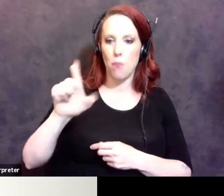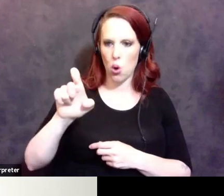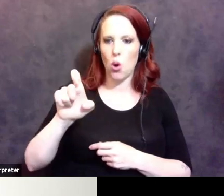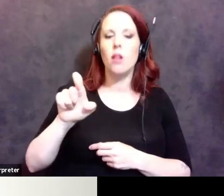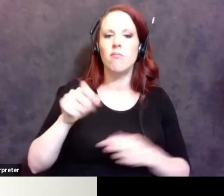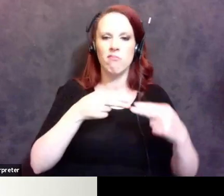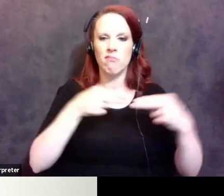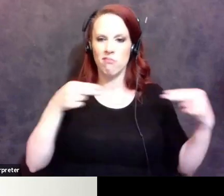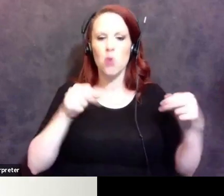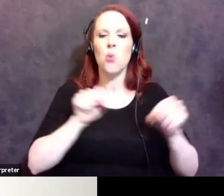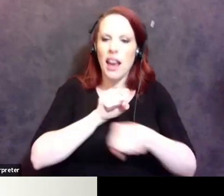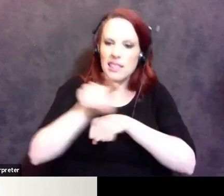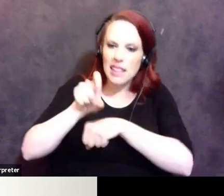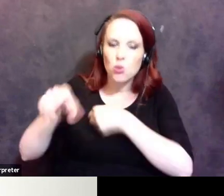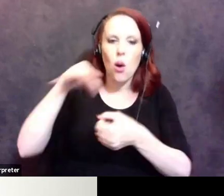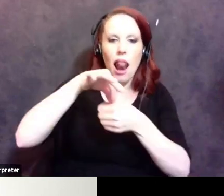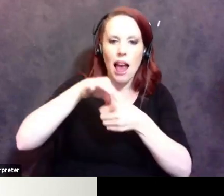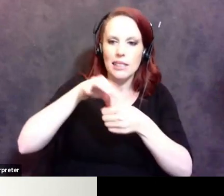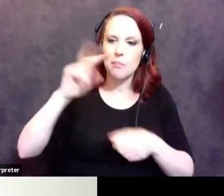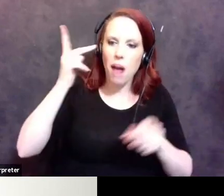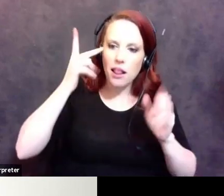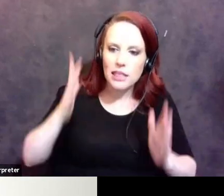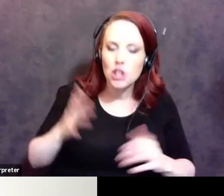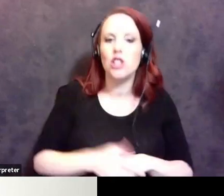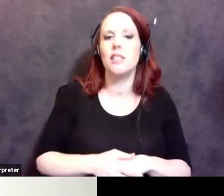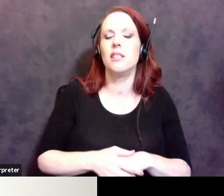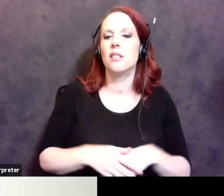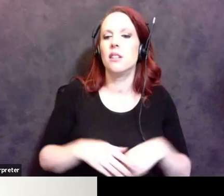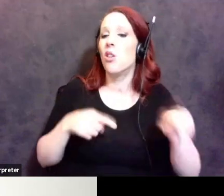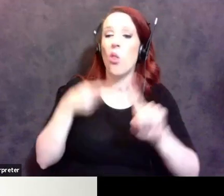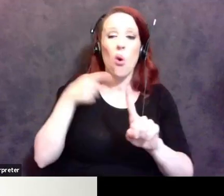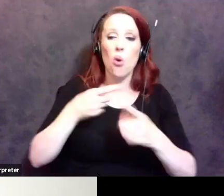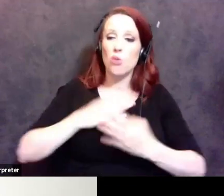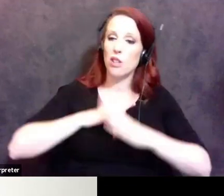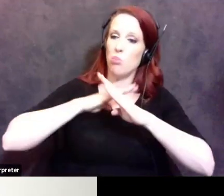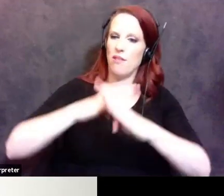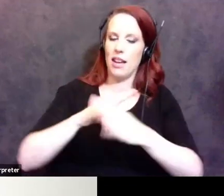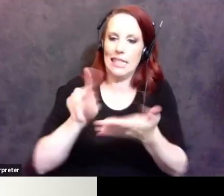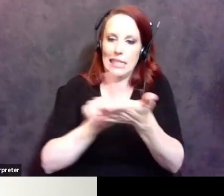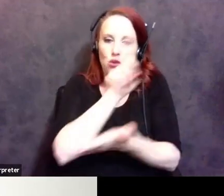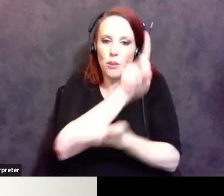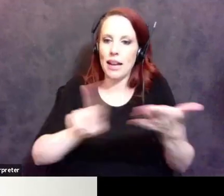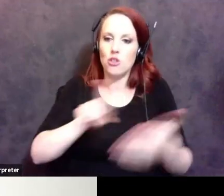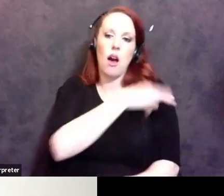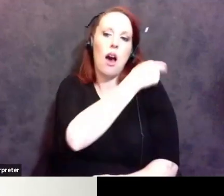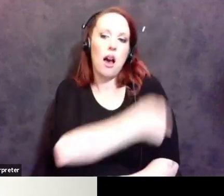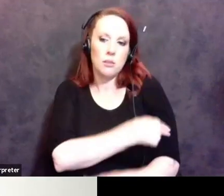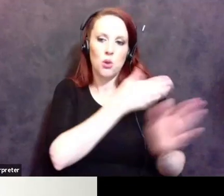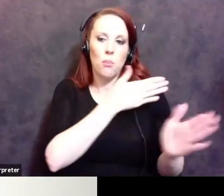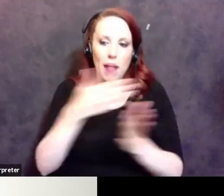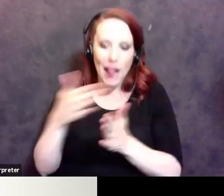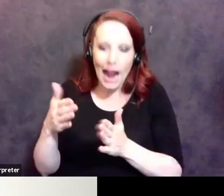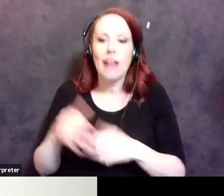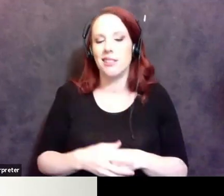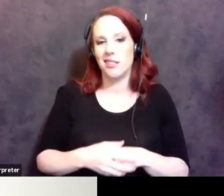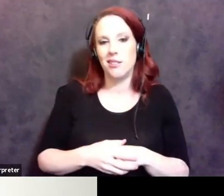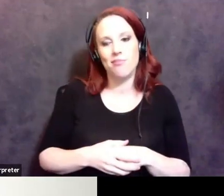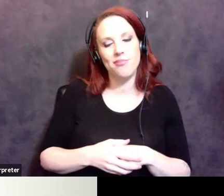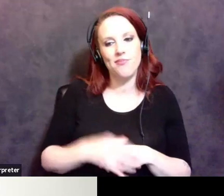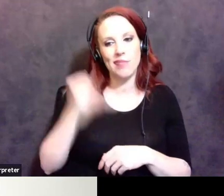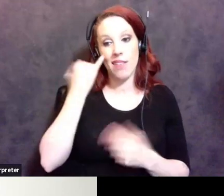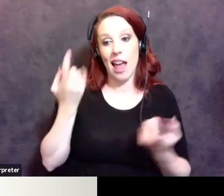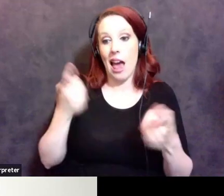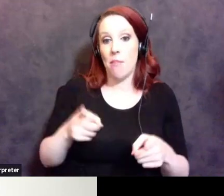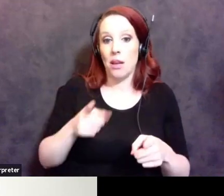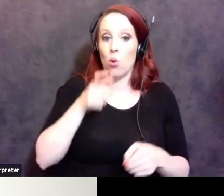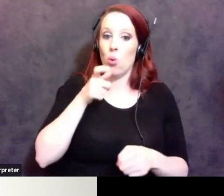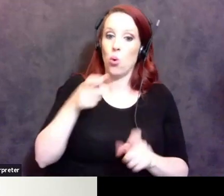of that is to prevent discriminatory hospital triage plans and practices when someone deemed with poor quality